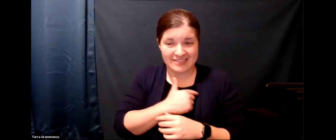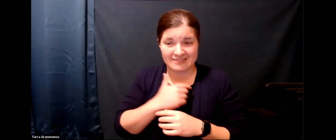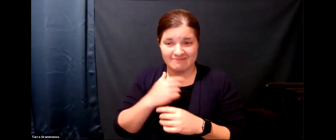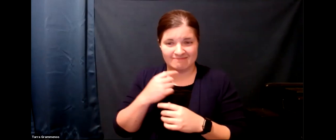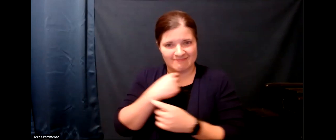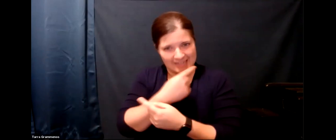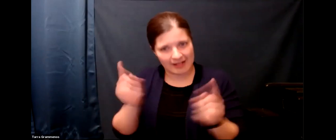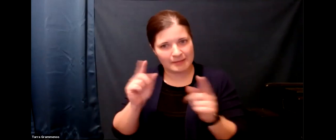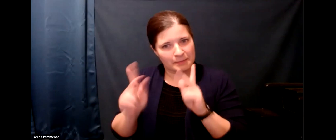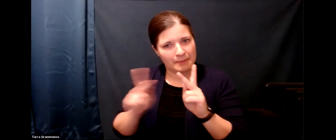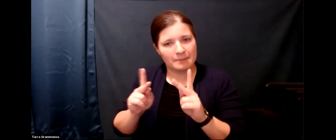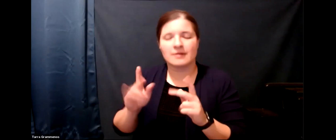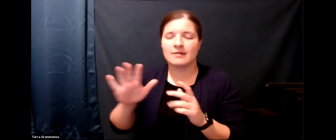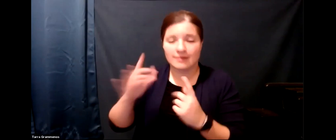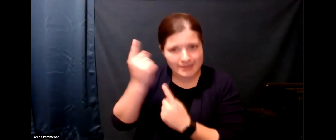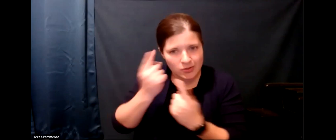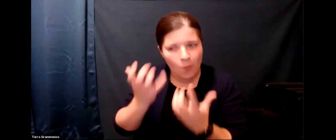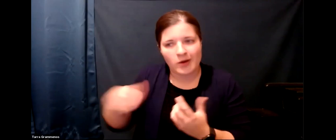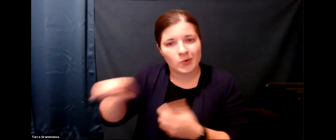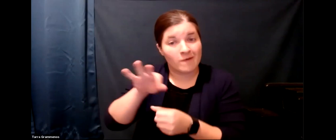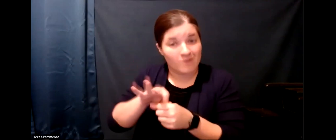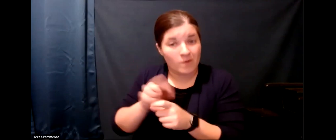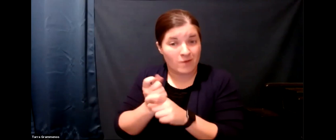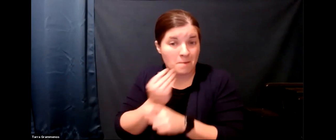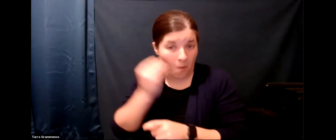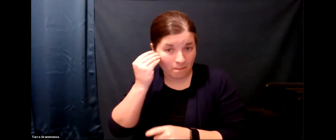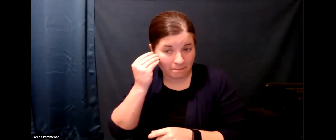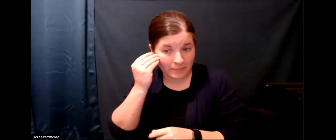consider voting from home. And if we tell people to consider voting from home, and